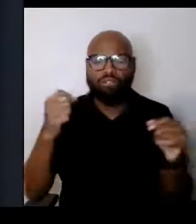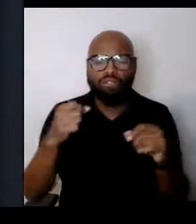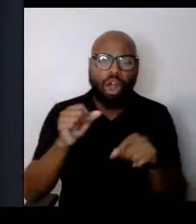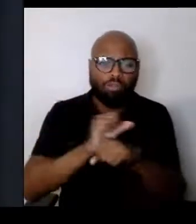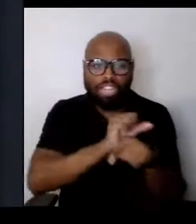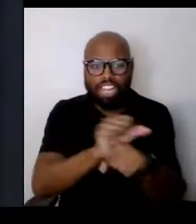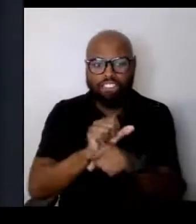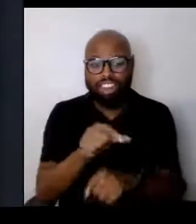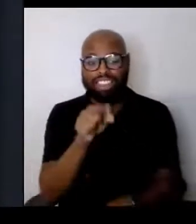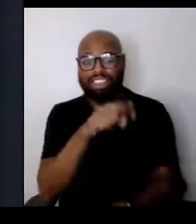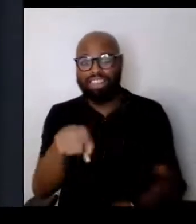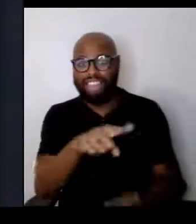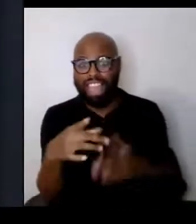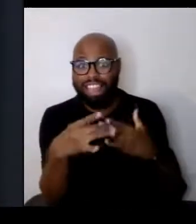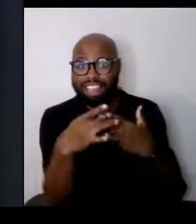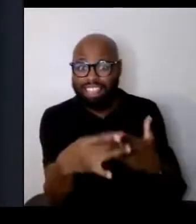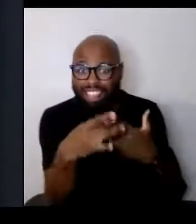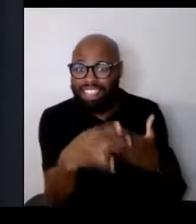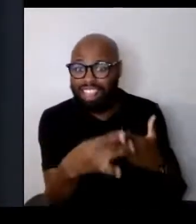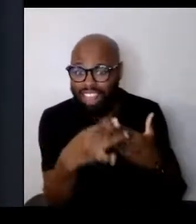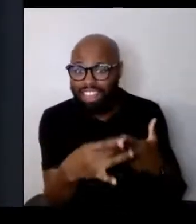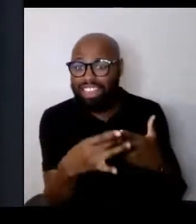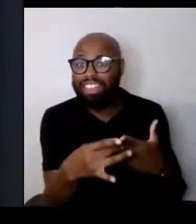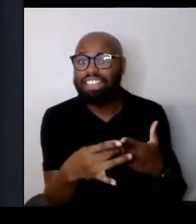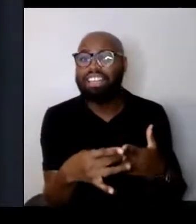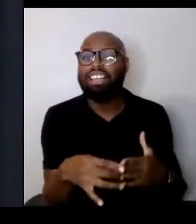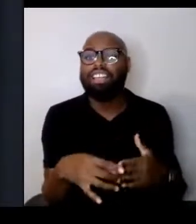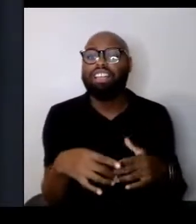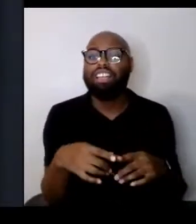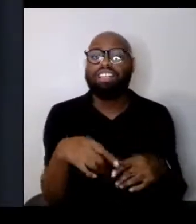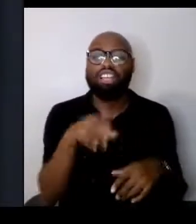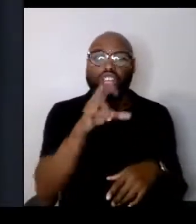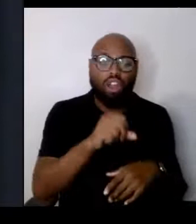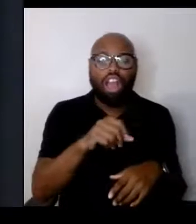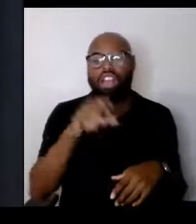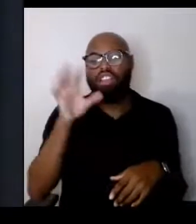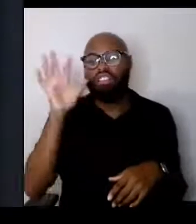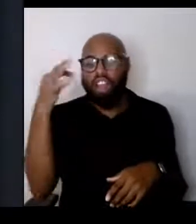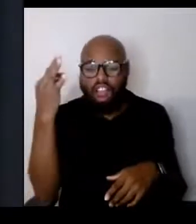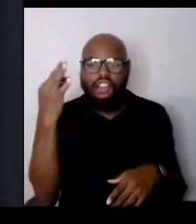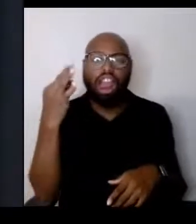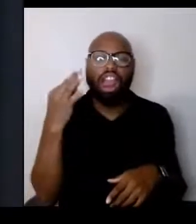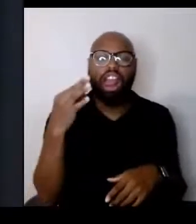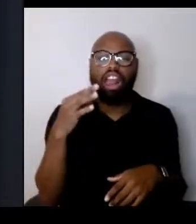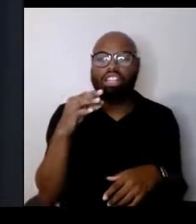and France and United States targeted them from that moment on.